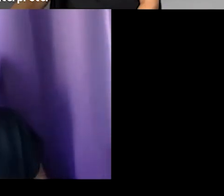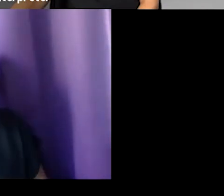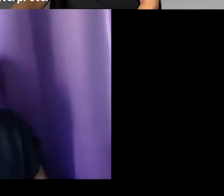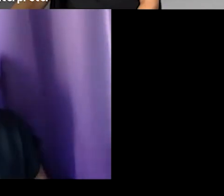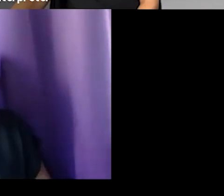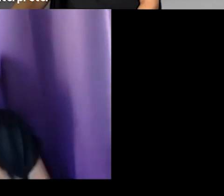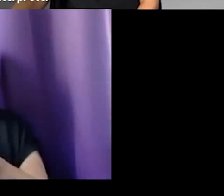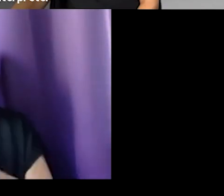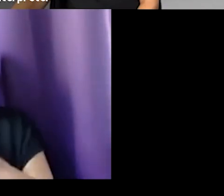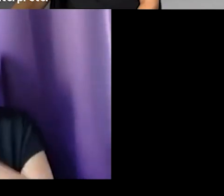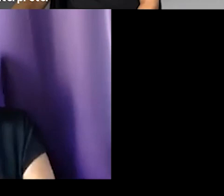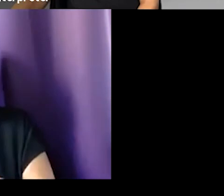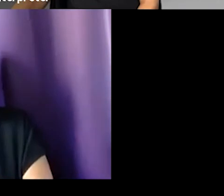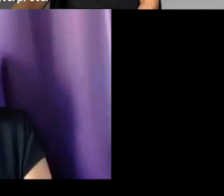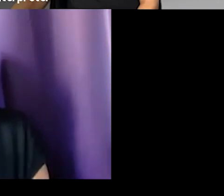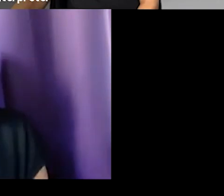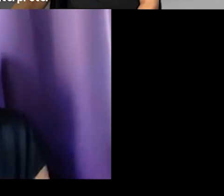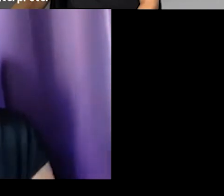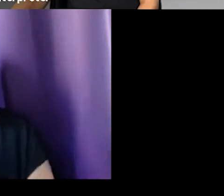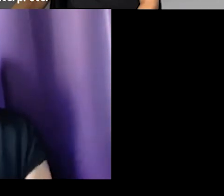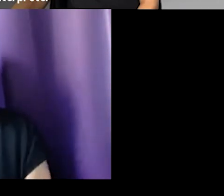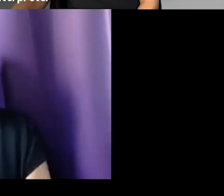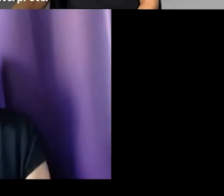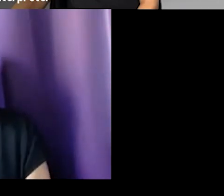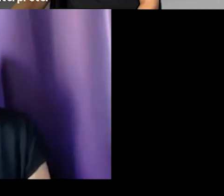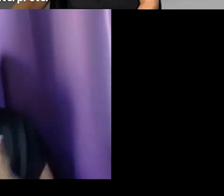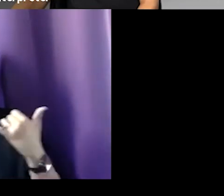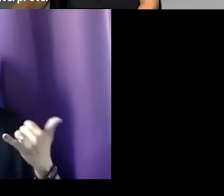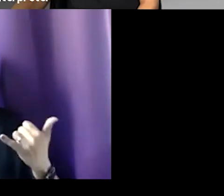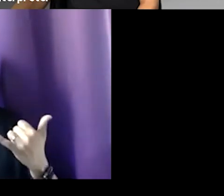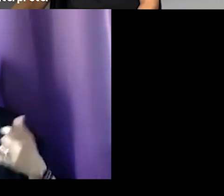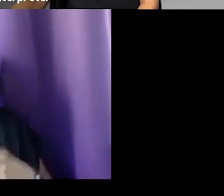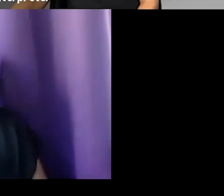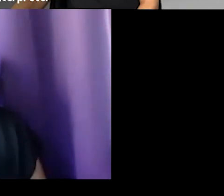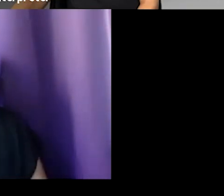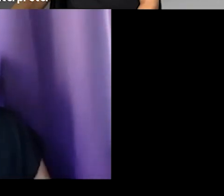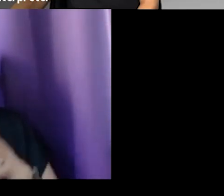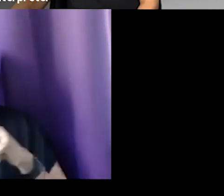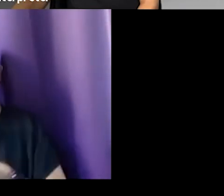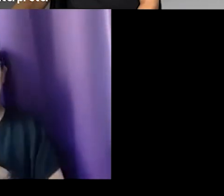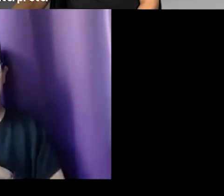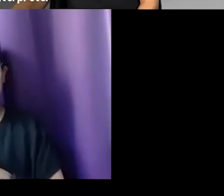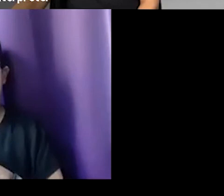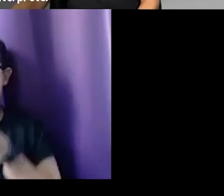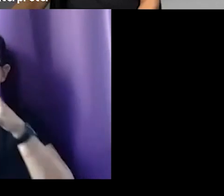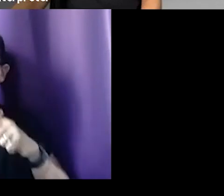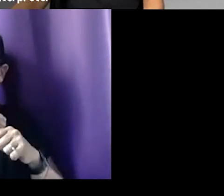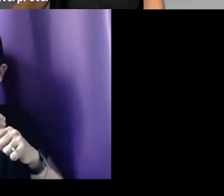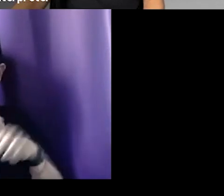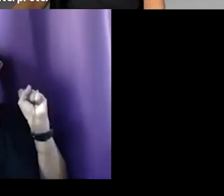that we will be on a better path that we are right now.